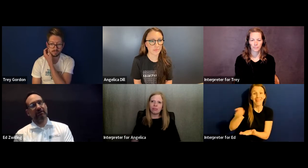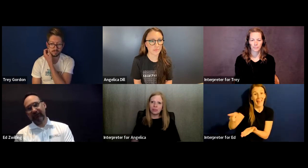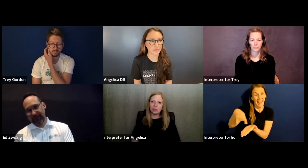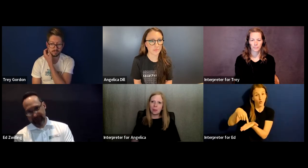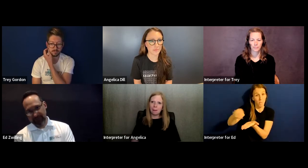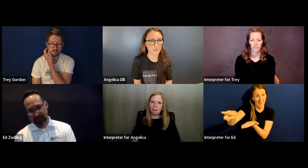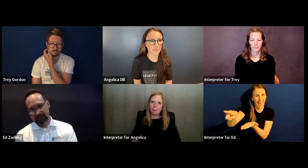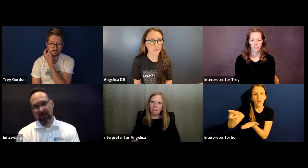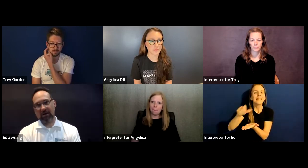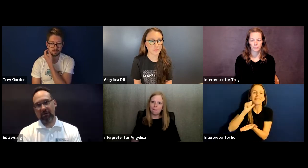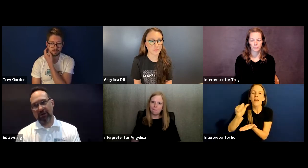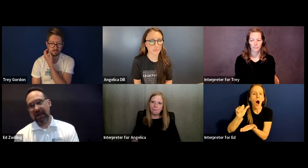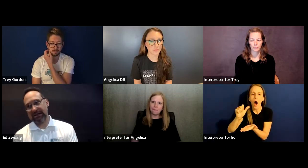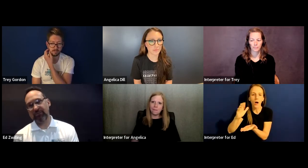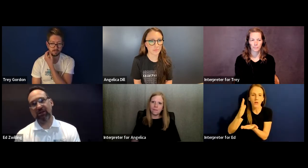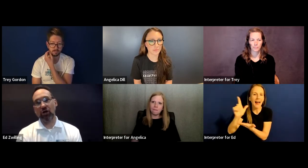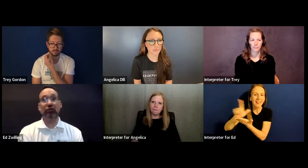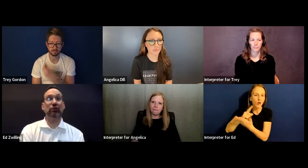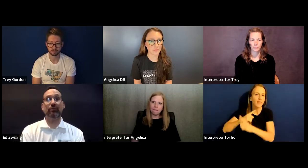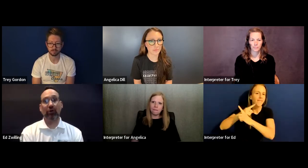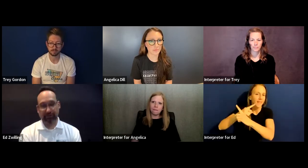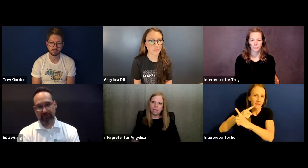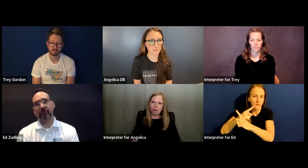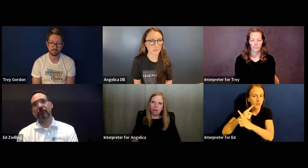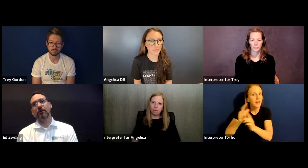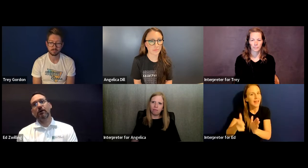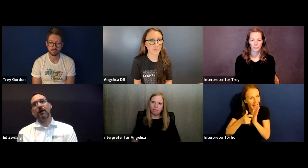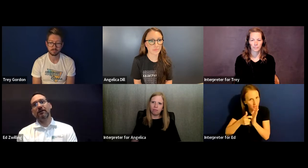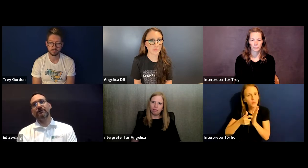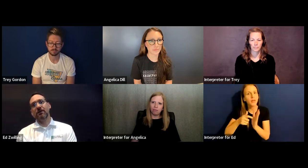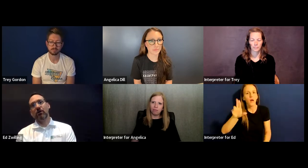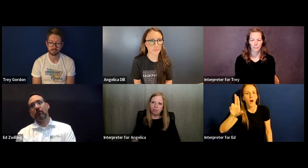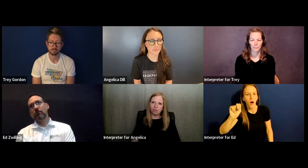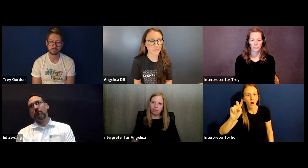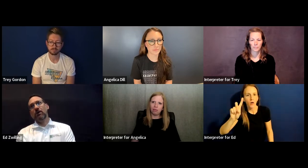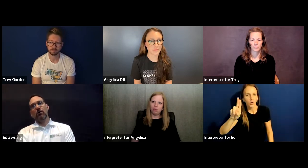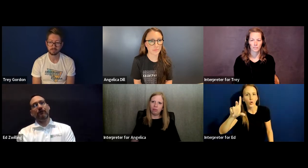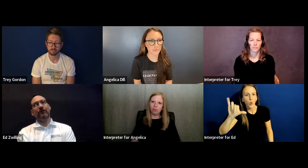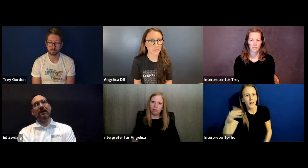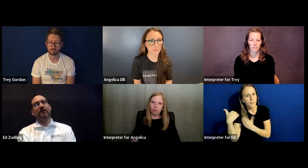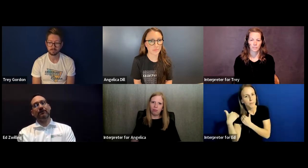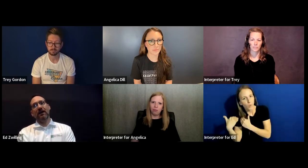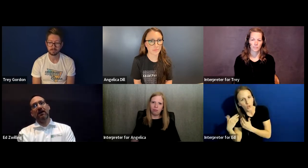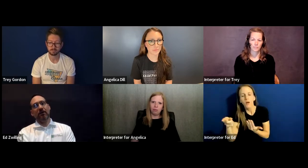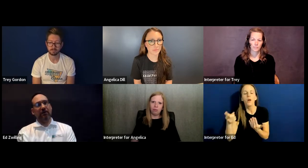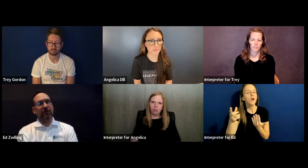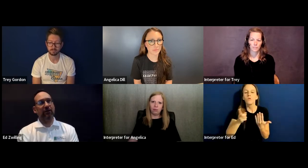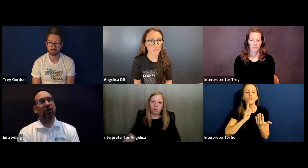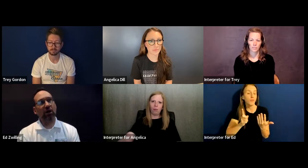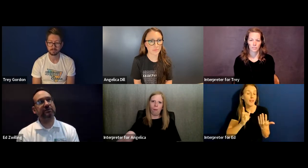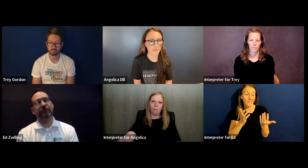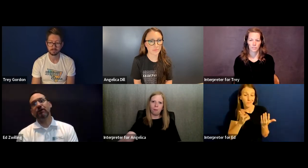a defense um it has to be unduly burdensome and so you know if at the end of the day the cost of the